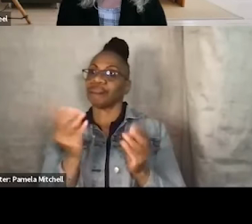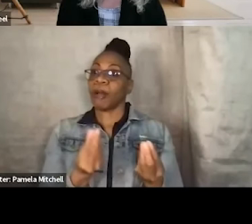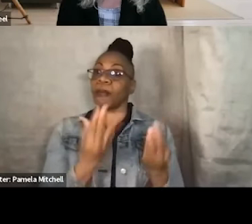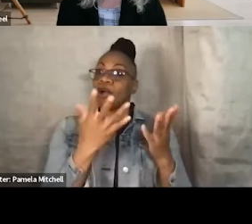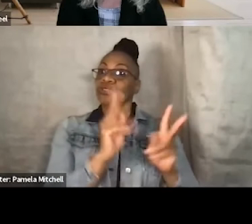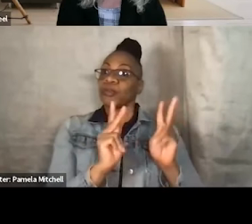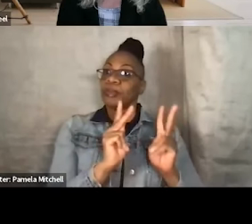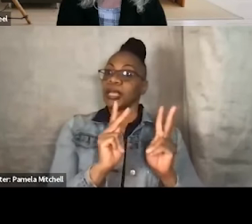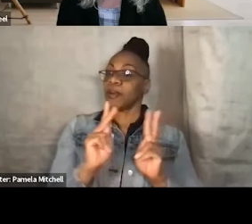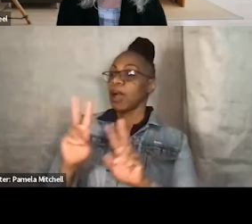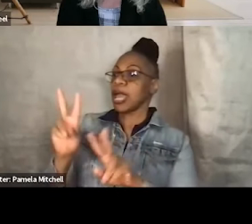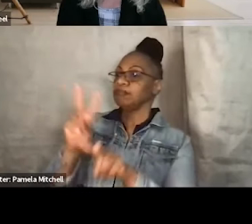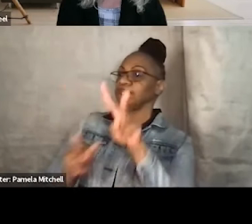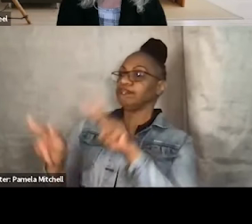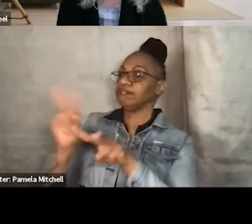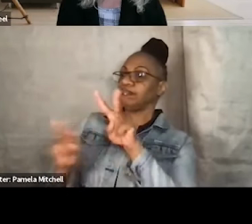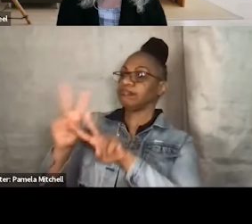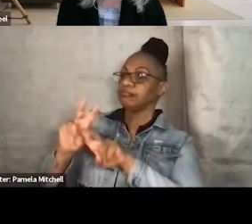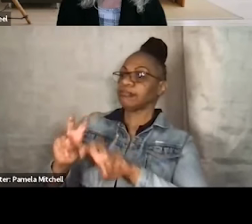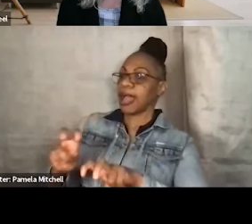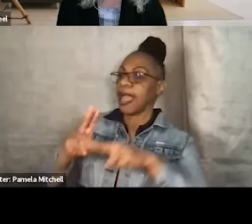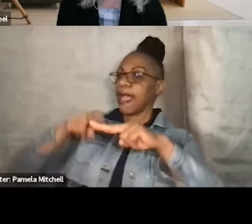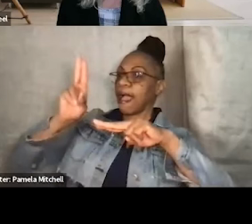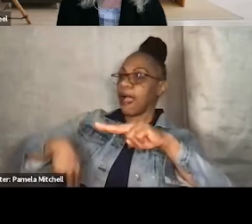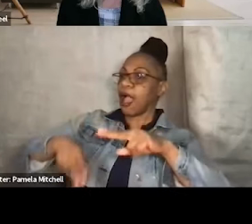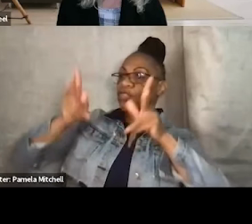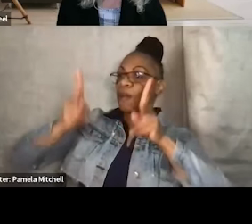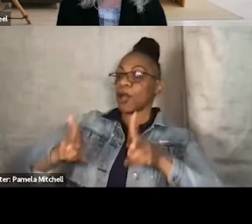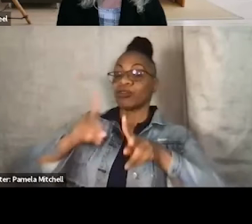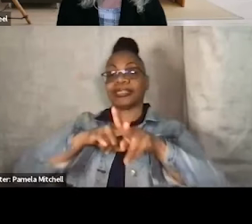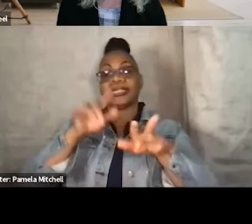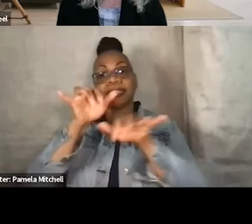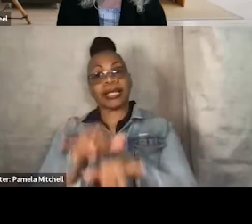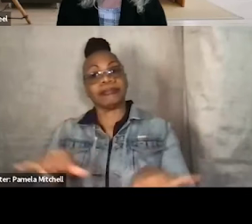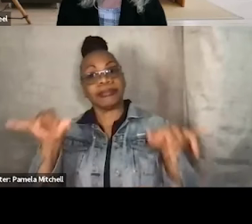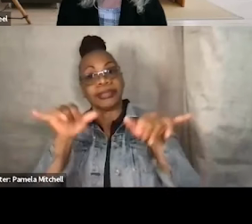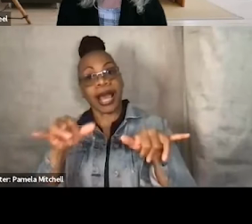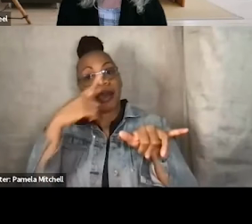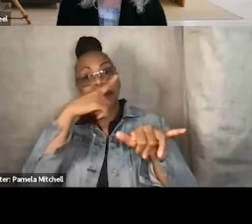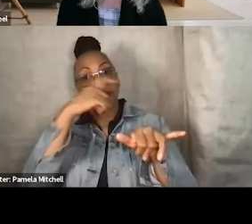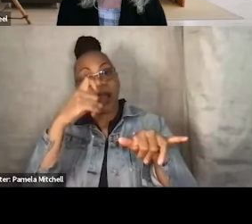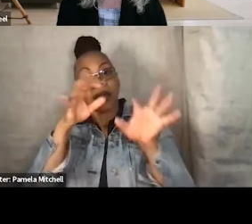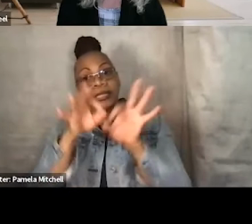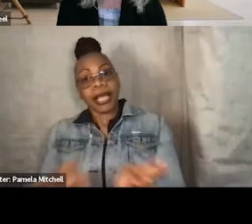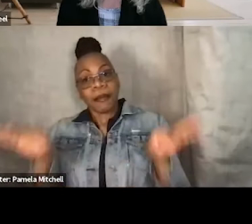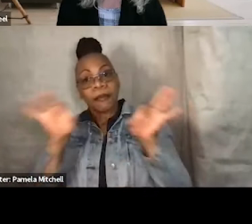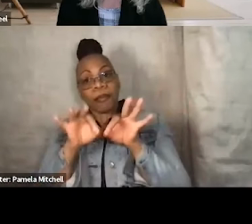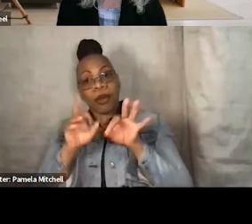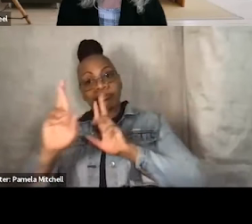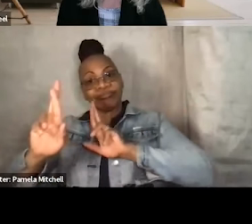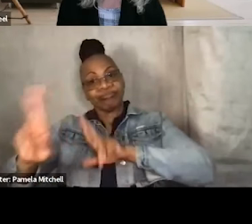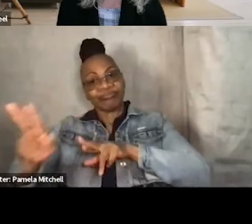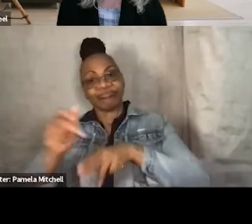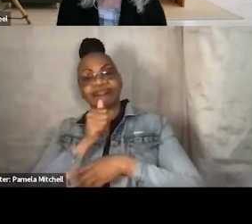and deescalate the person at the same time. Because it's important to respect the privacy of people receiving mobile crisis services